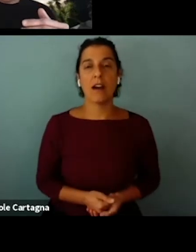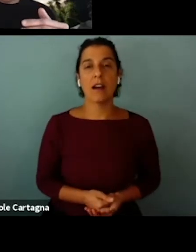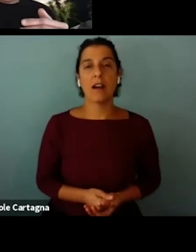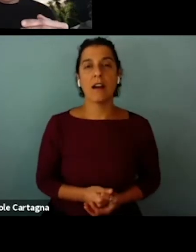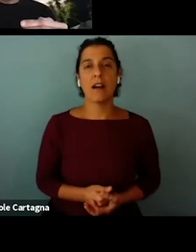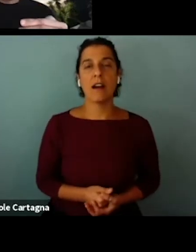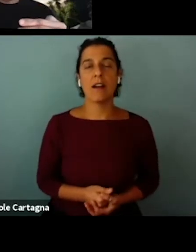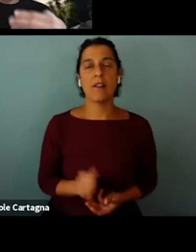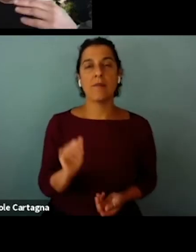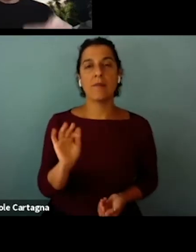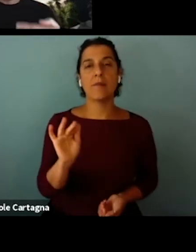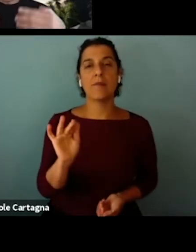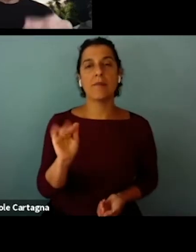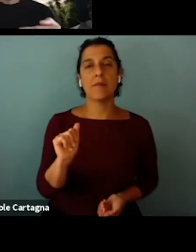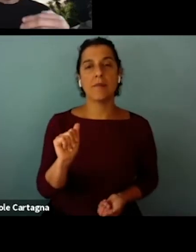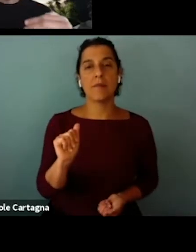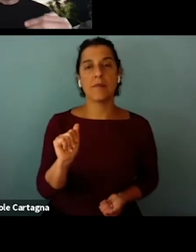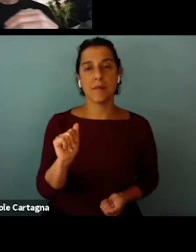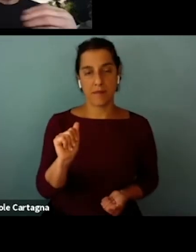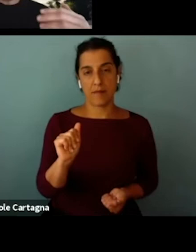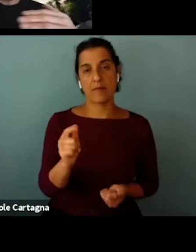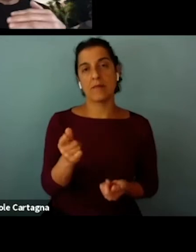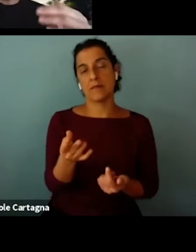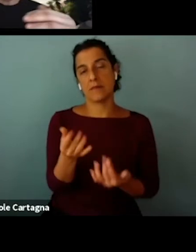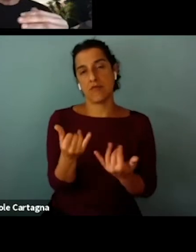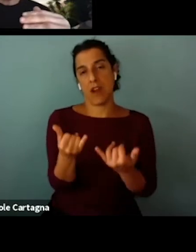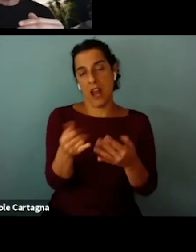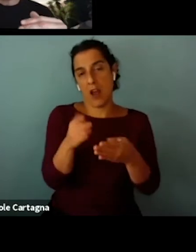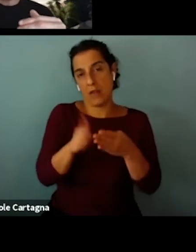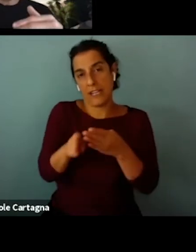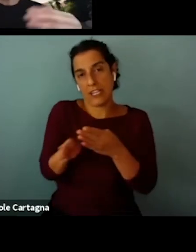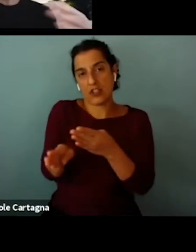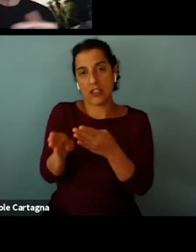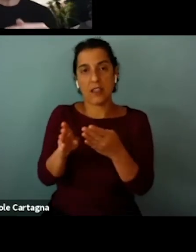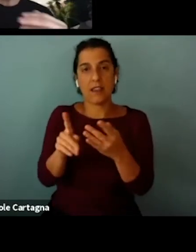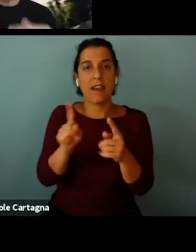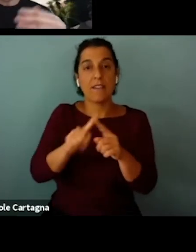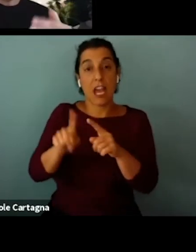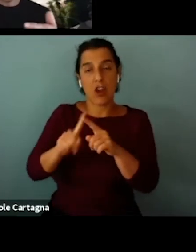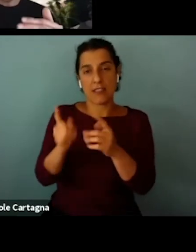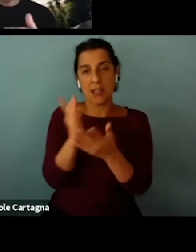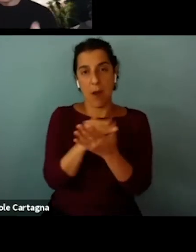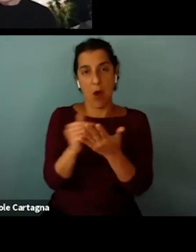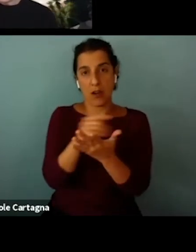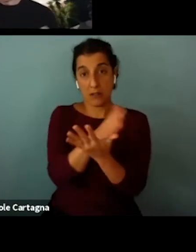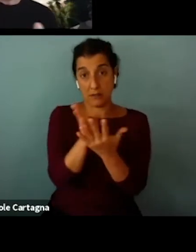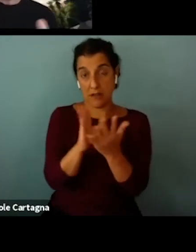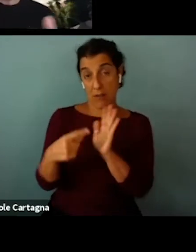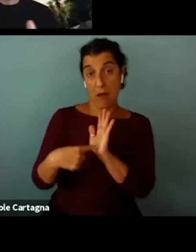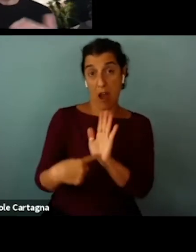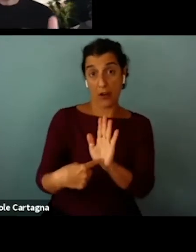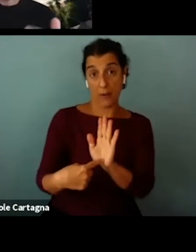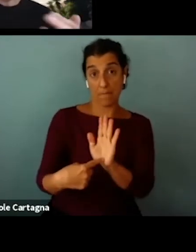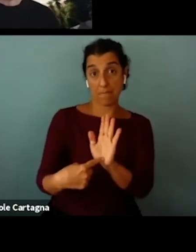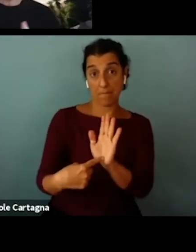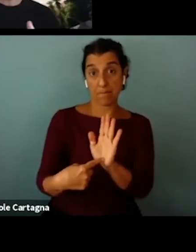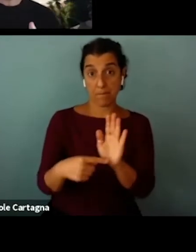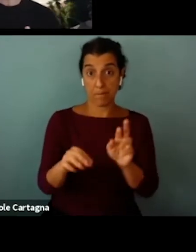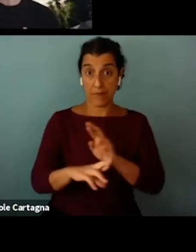we um we're finishing off our various components of the model um to get it ready to interact but